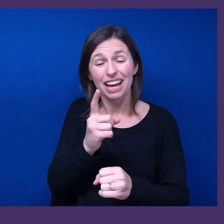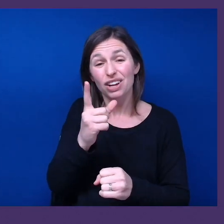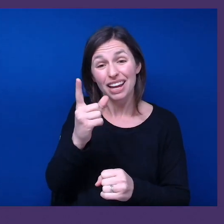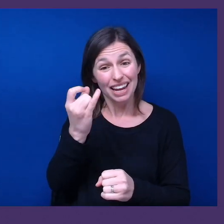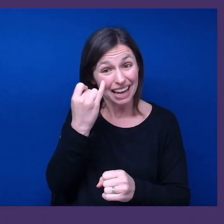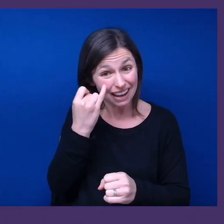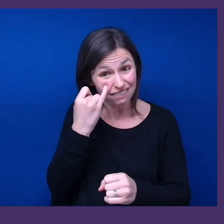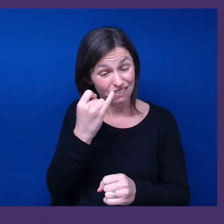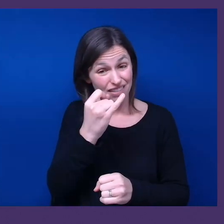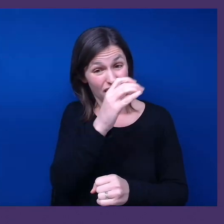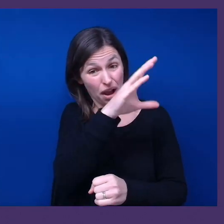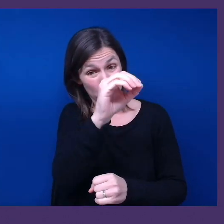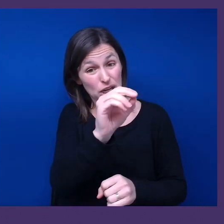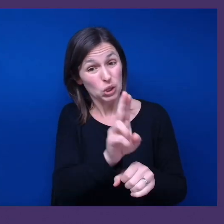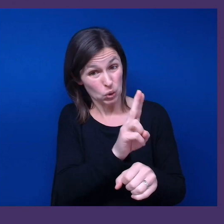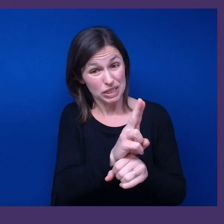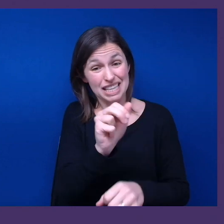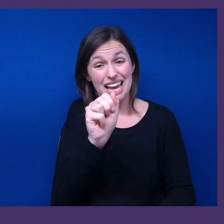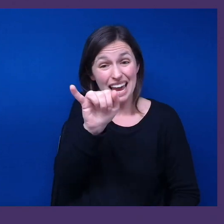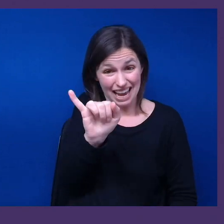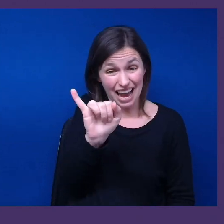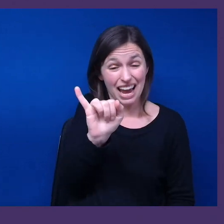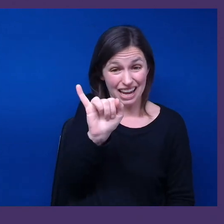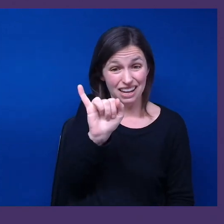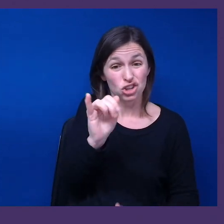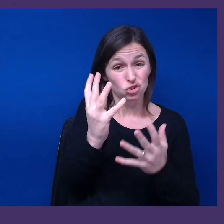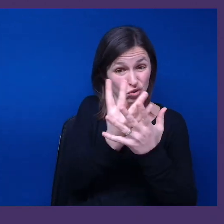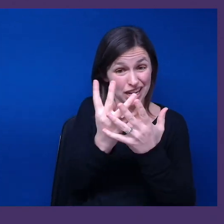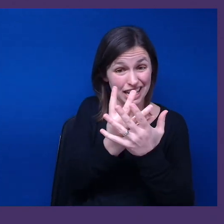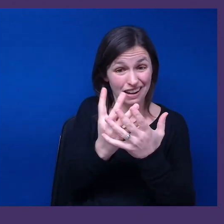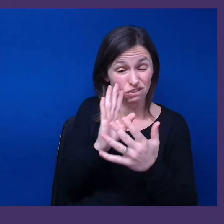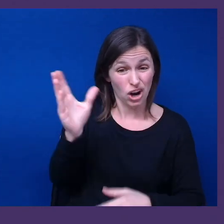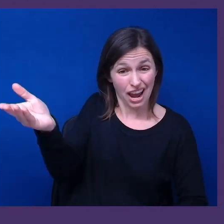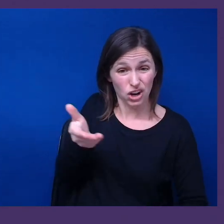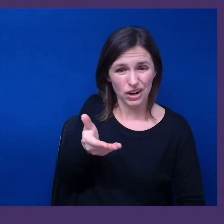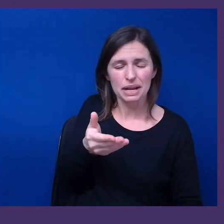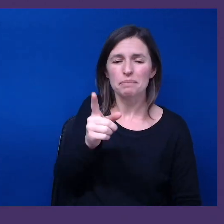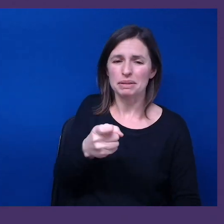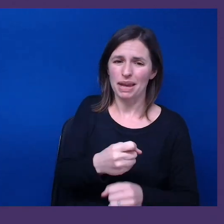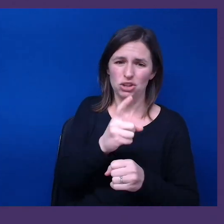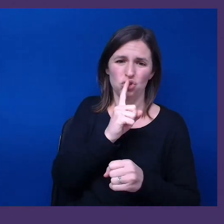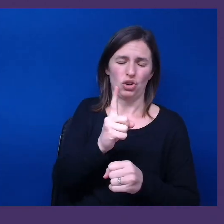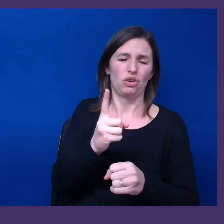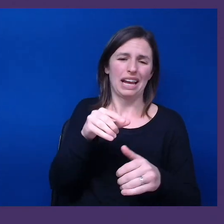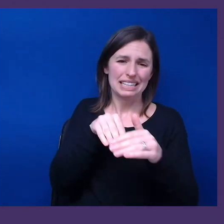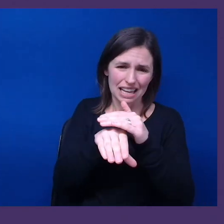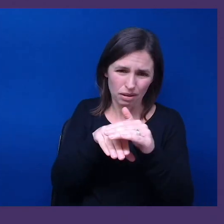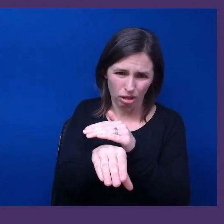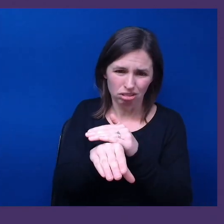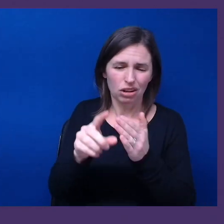To disabled professionals, enroll in free AI courses to future-proof your skills. You can learn more about the one